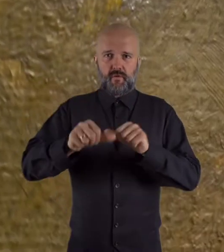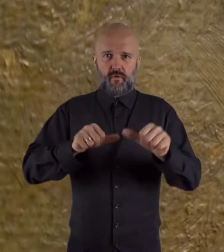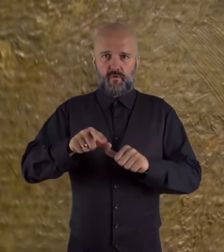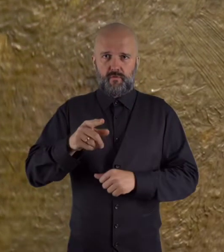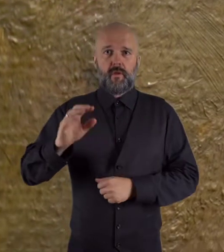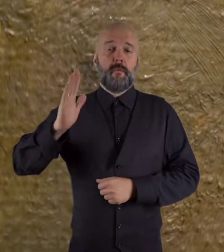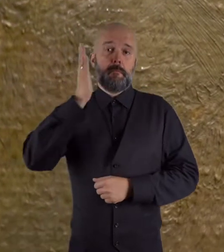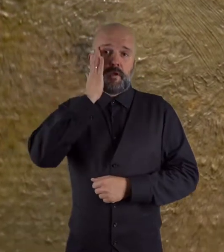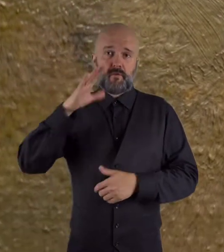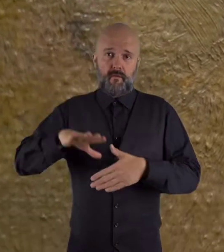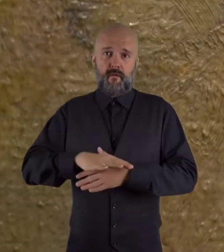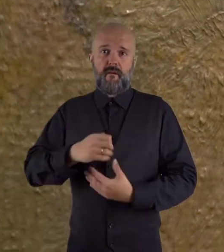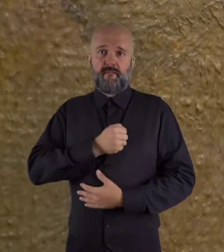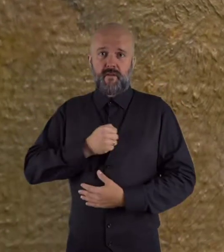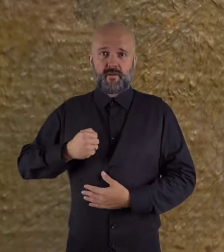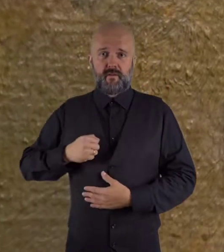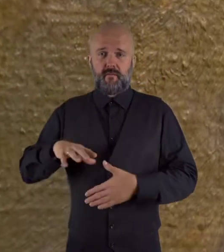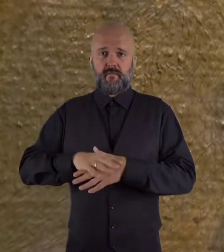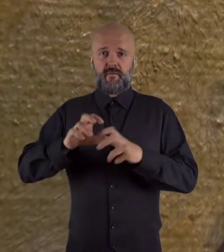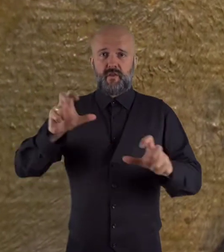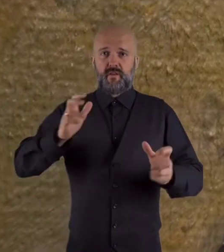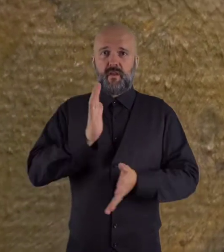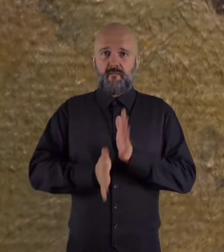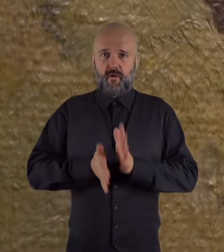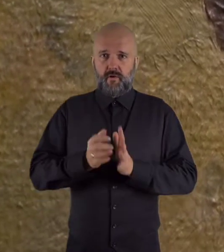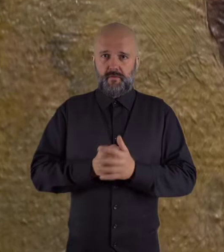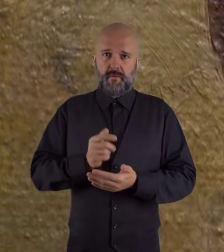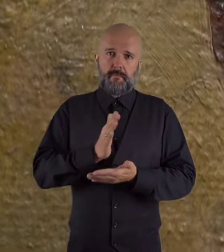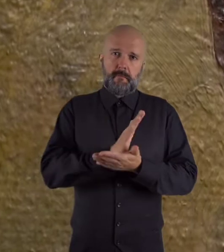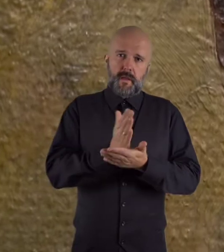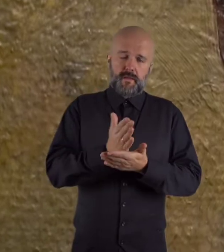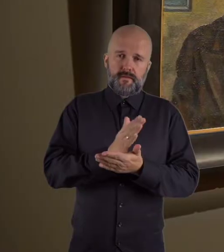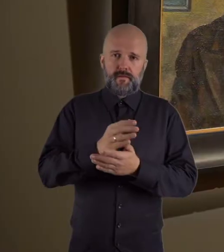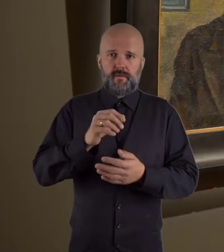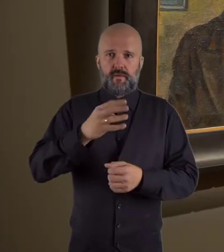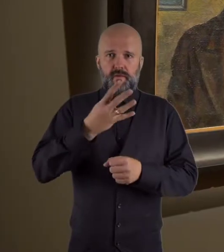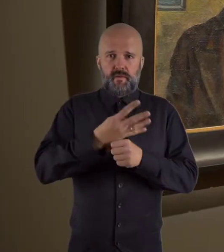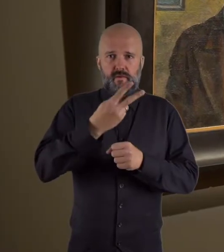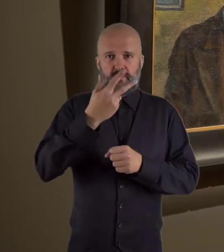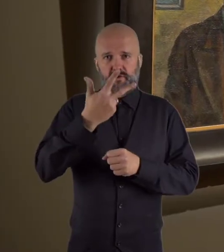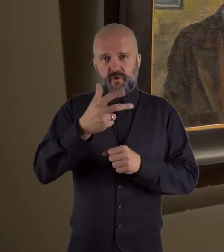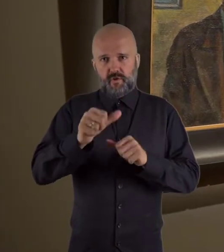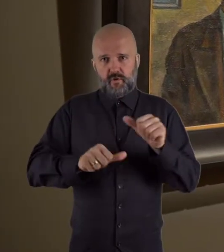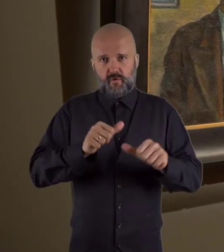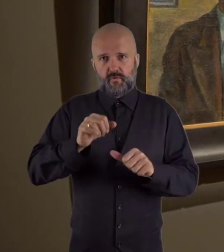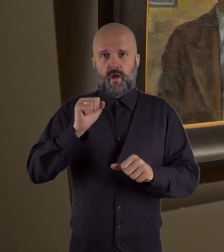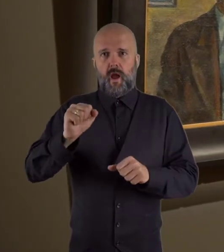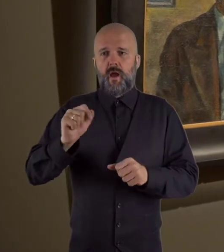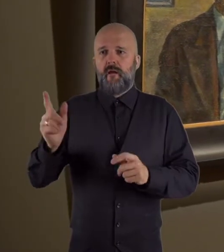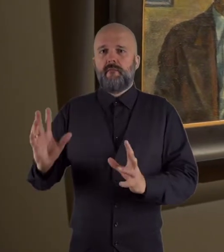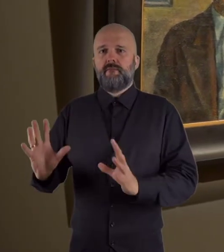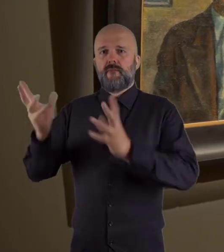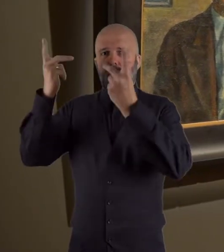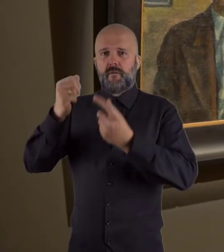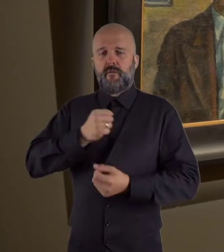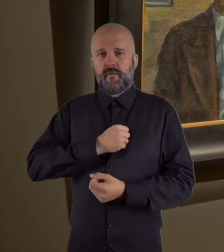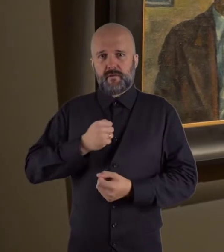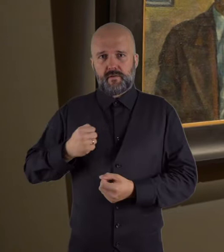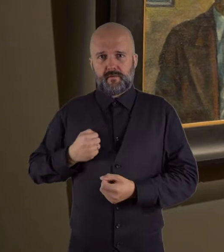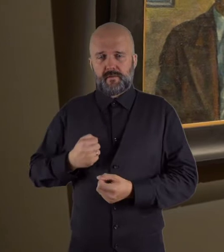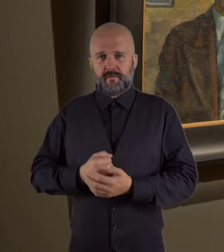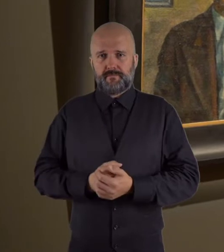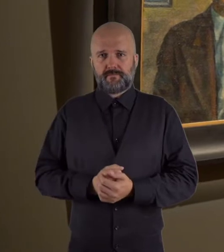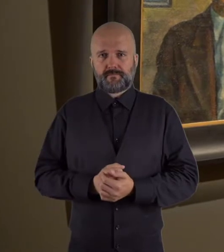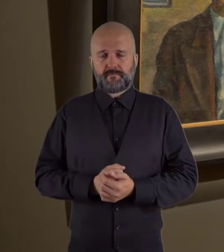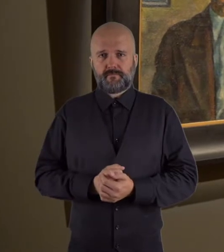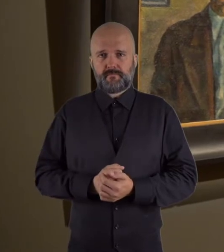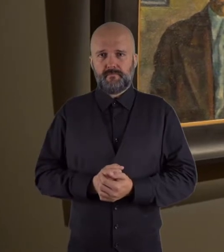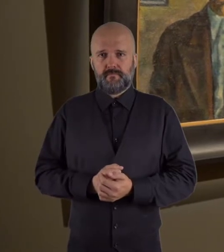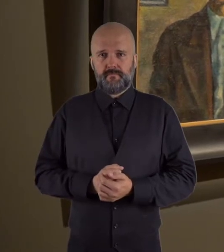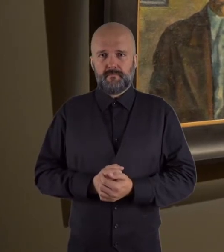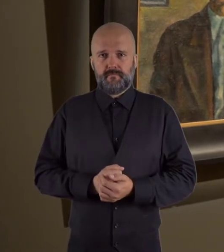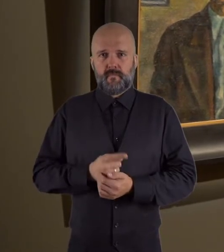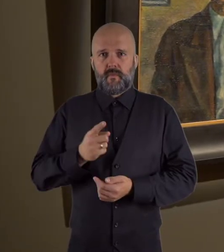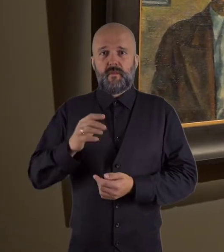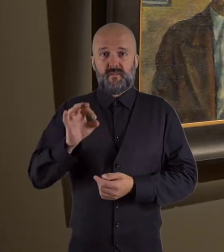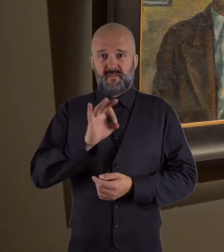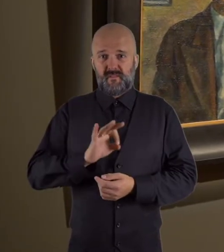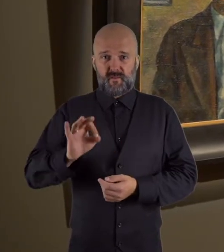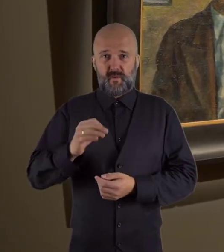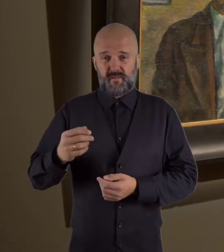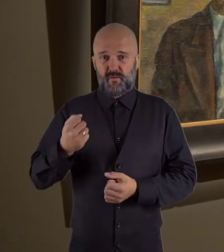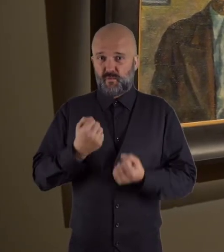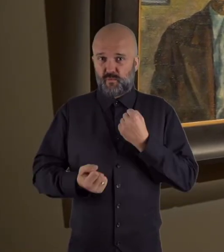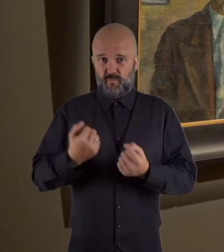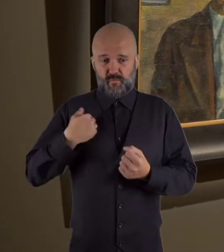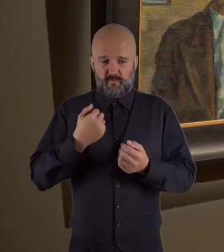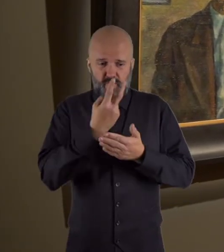he lived in Warsaw during the occupation and somewhere between 1943 and the outbreak of the Warsaw Uprising, in a difficult situation because he was hiding from the Gestapo,